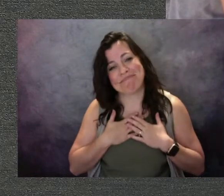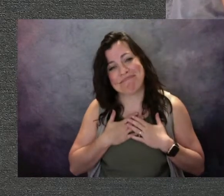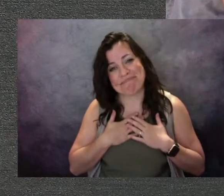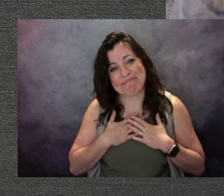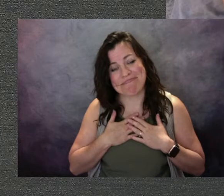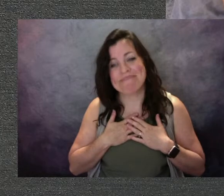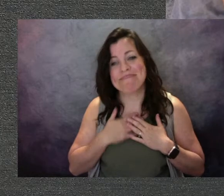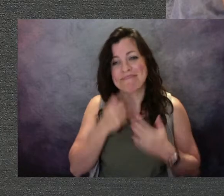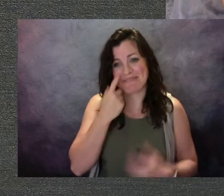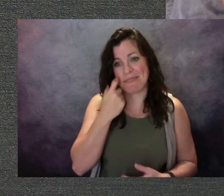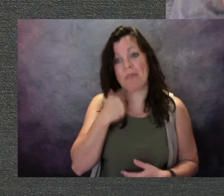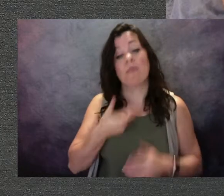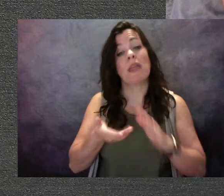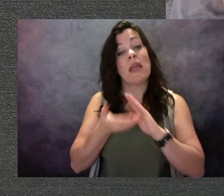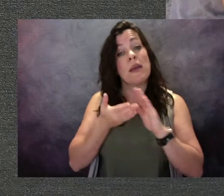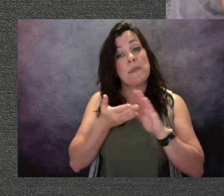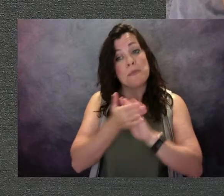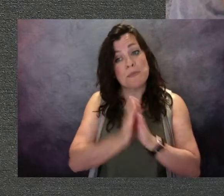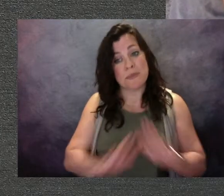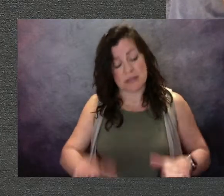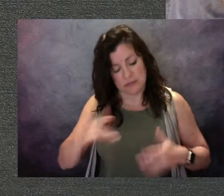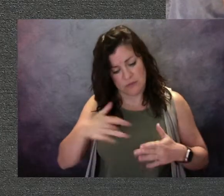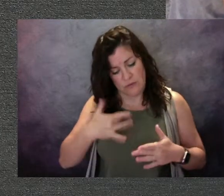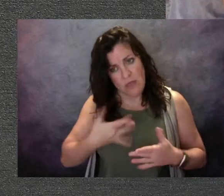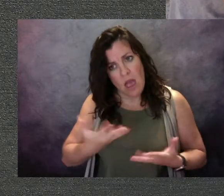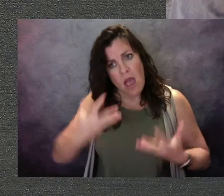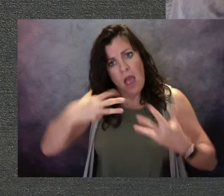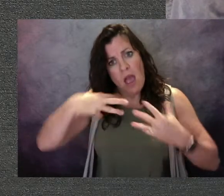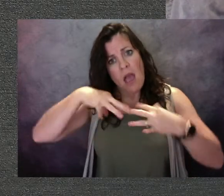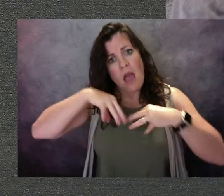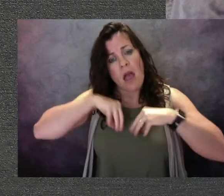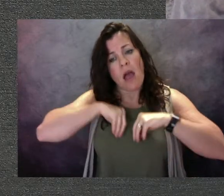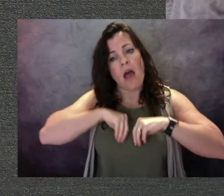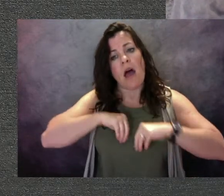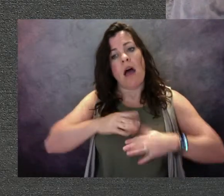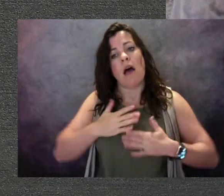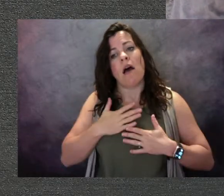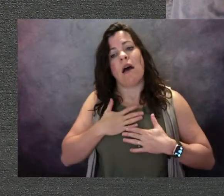Having a peaceful place inside helps keep a happy heart happy.